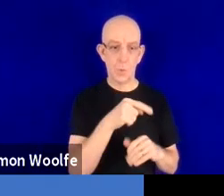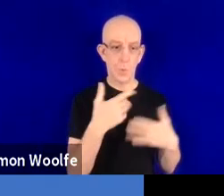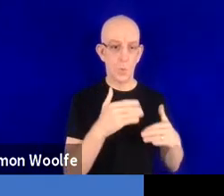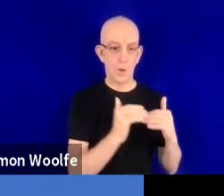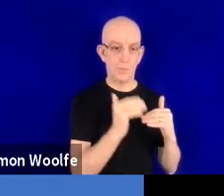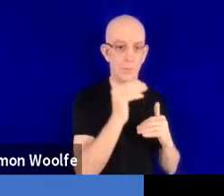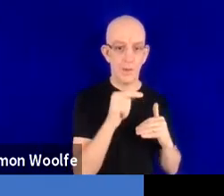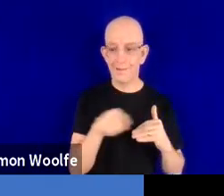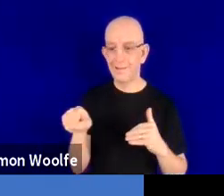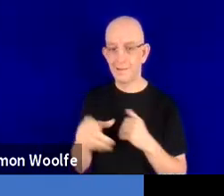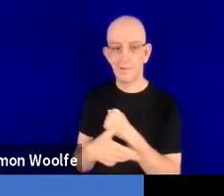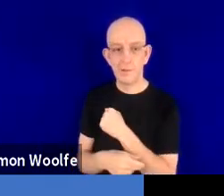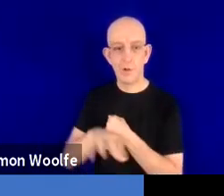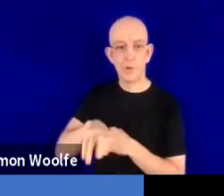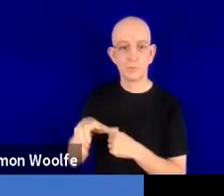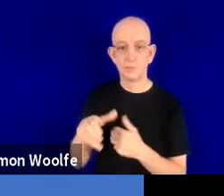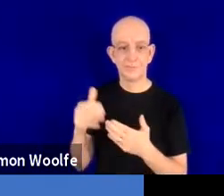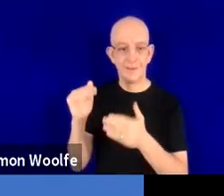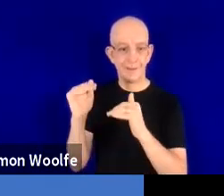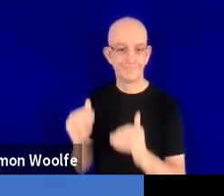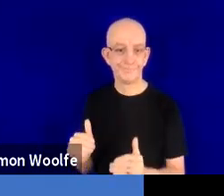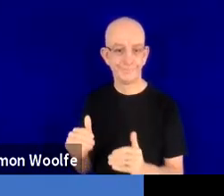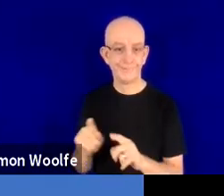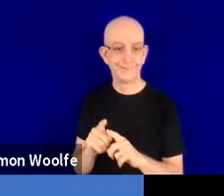So yeah, what are the two kind of themes that we're really looking at here?